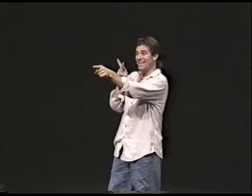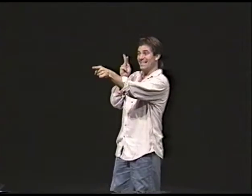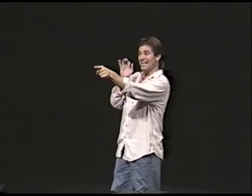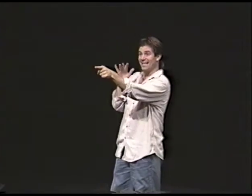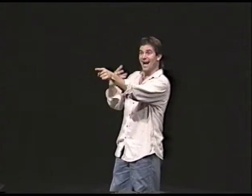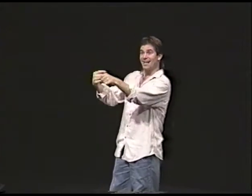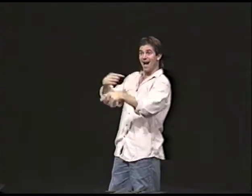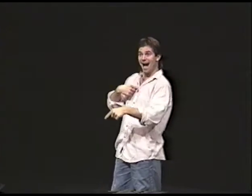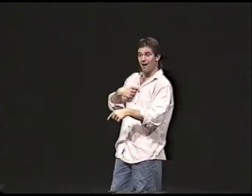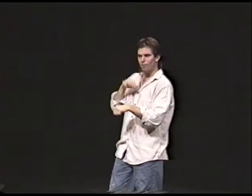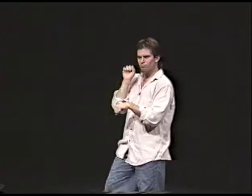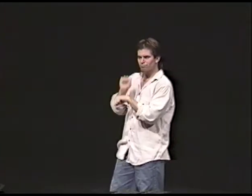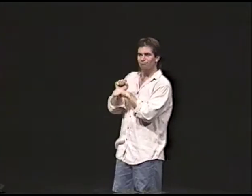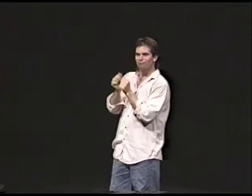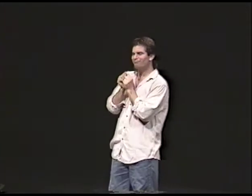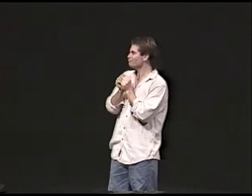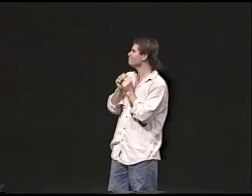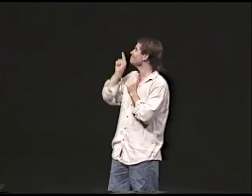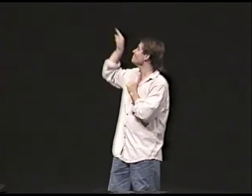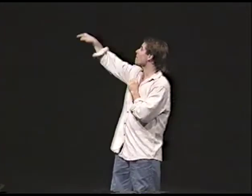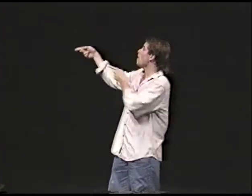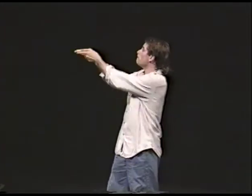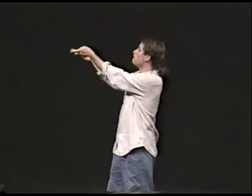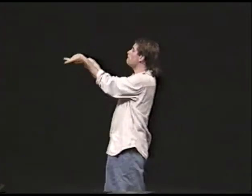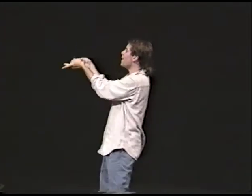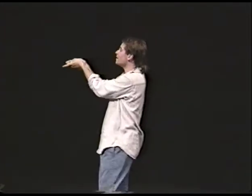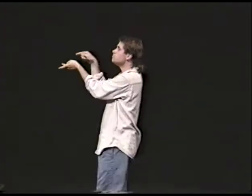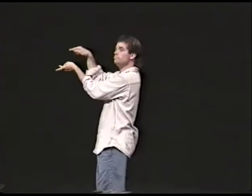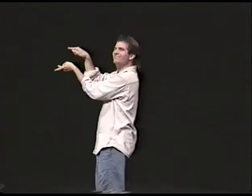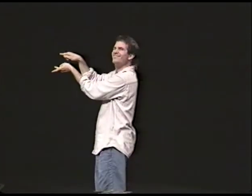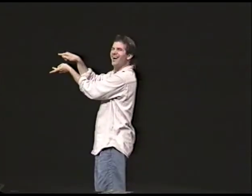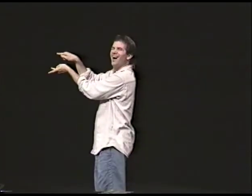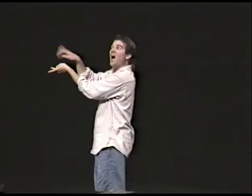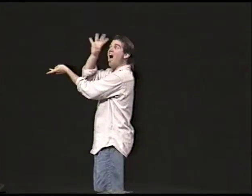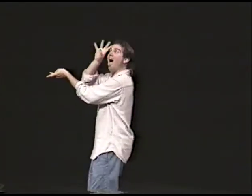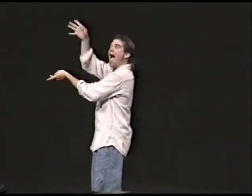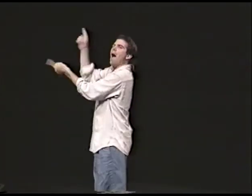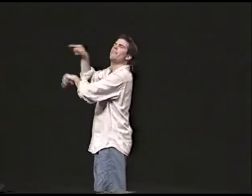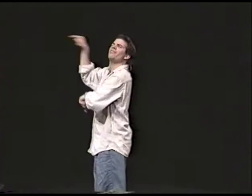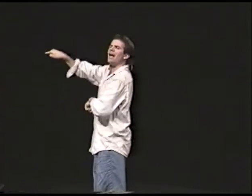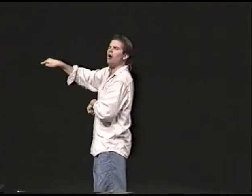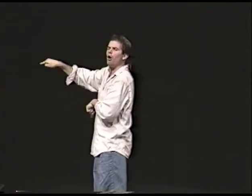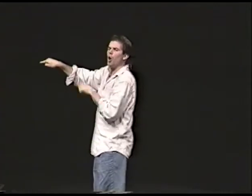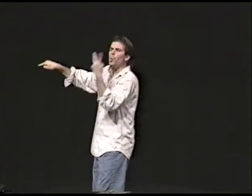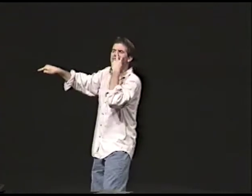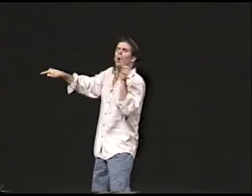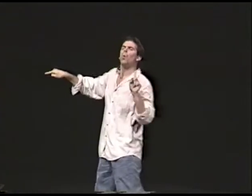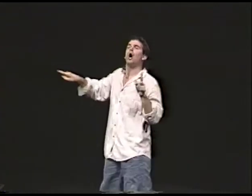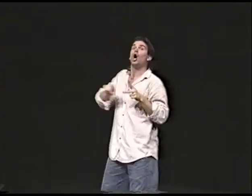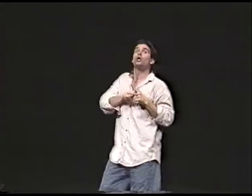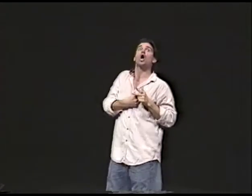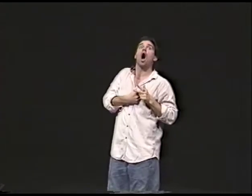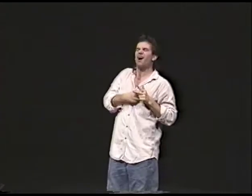This poem, Kenny and I worked on together in a place out there.